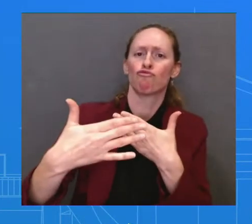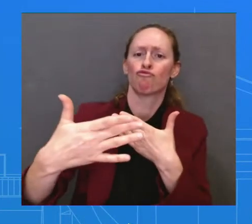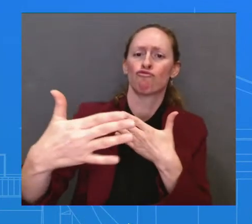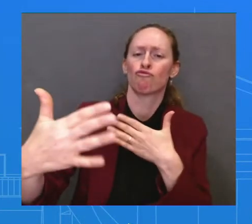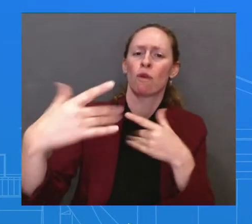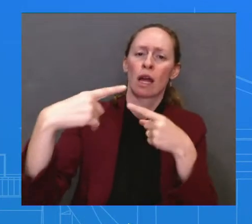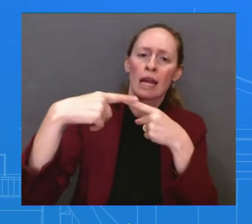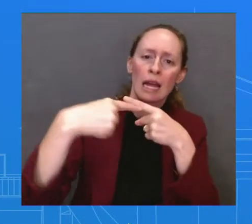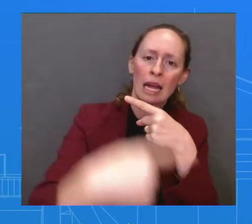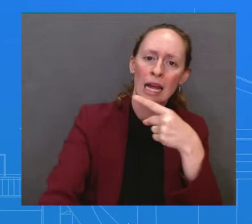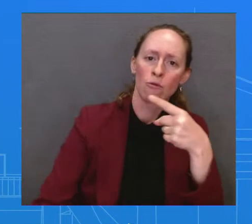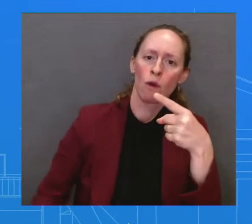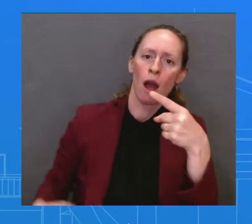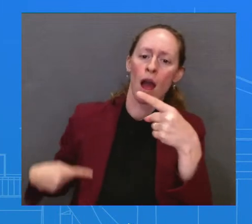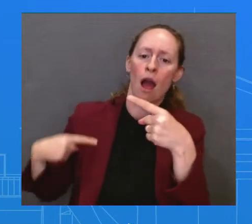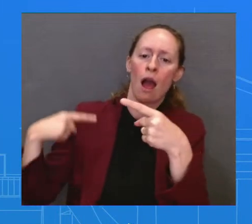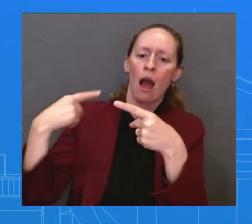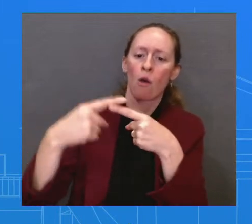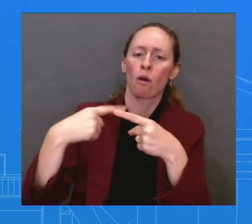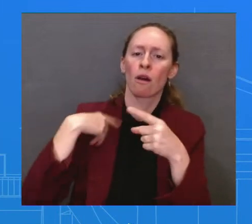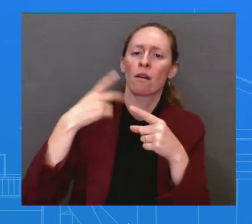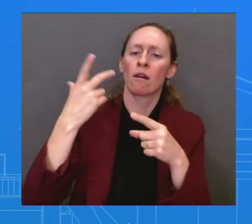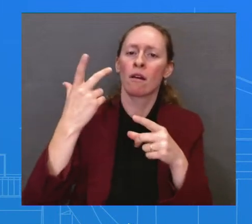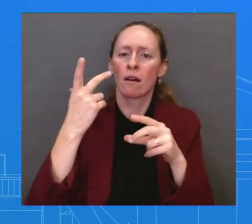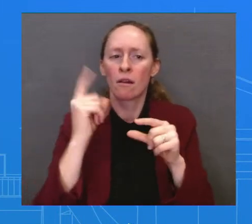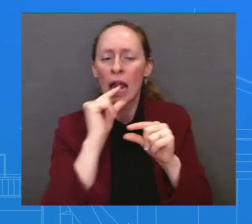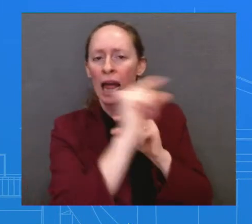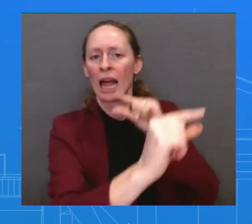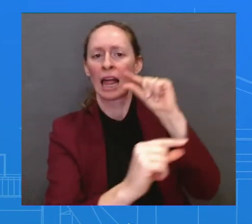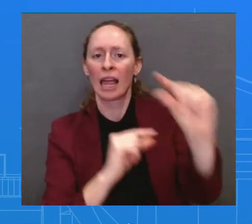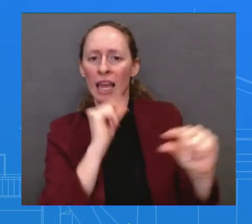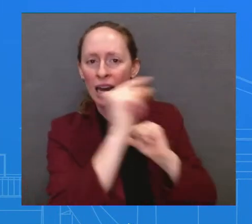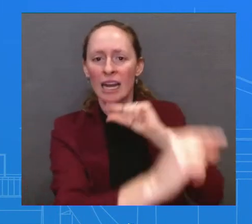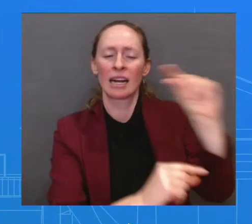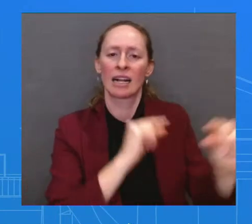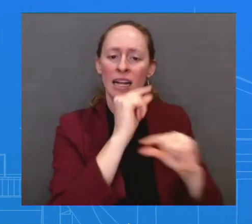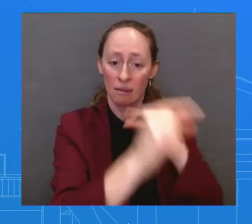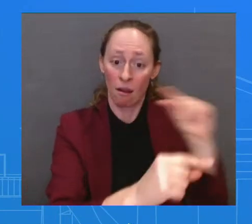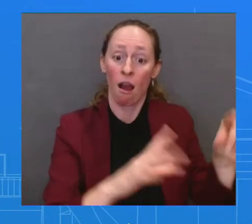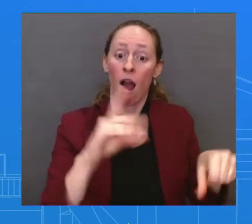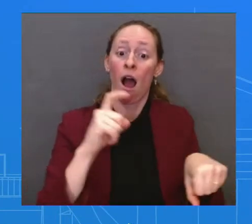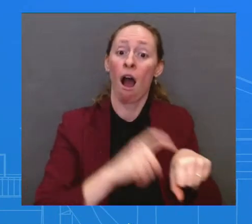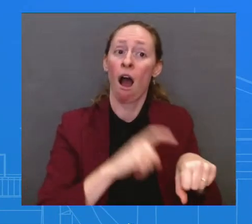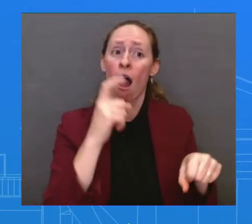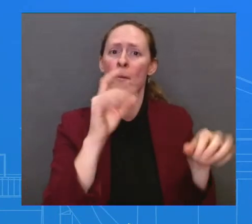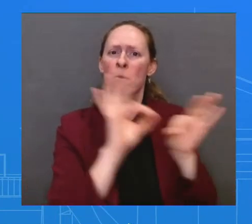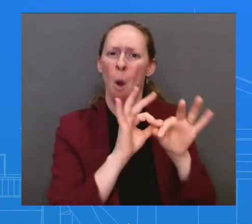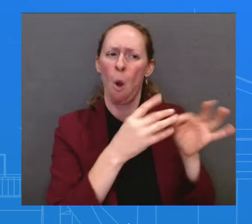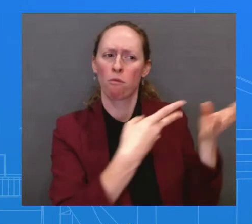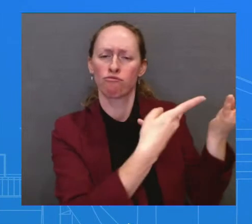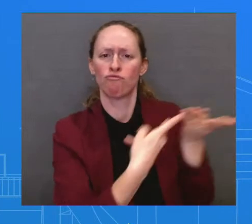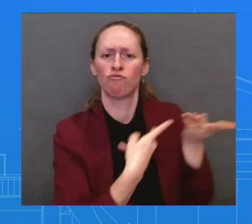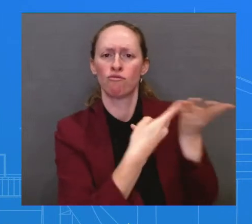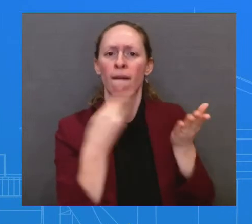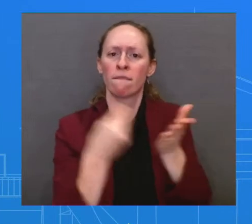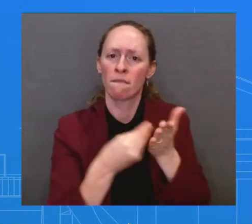We need funding to keep going, meaning that if, for example, the Congress passed a shorter package, you could have a proportional amount